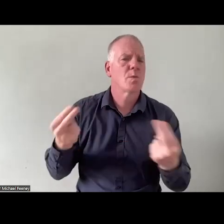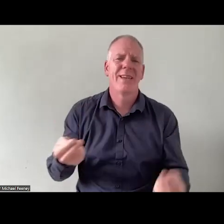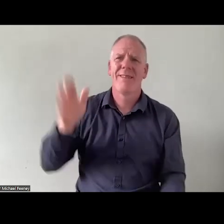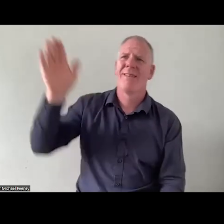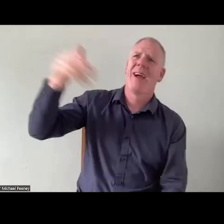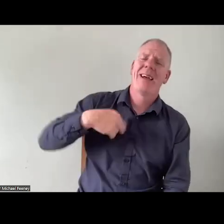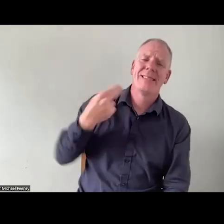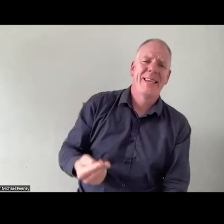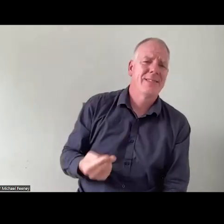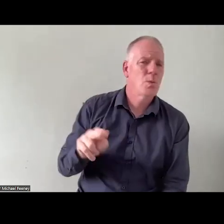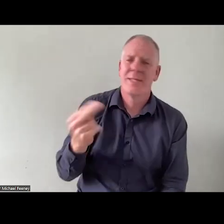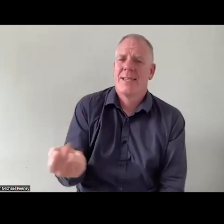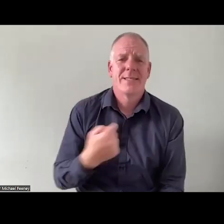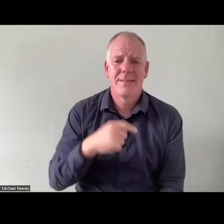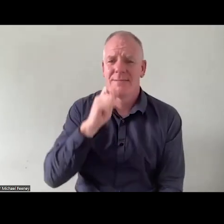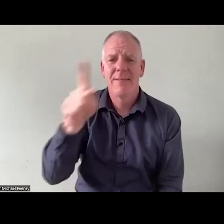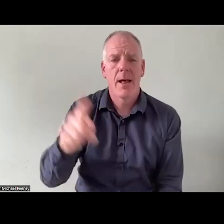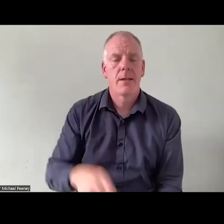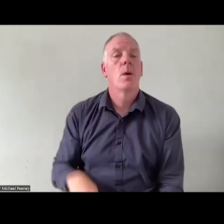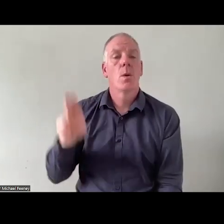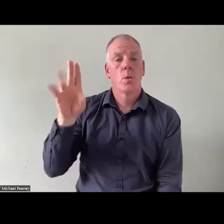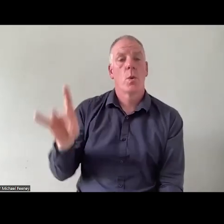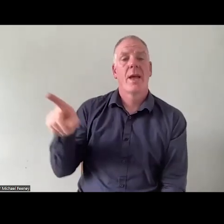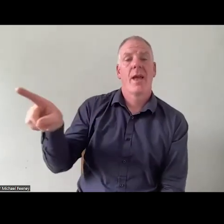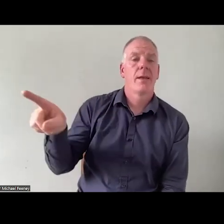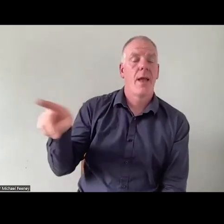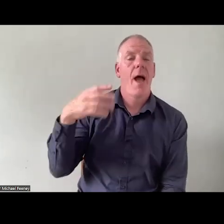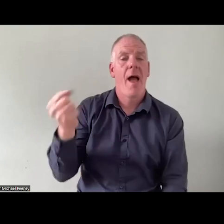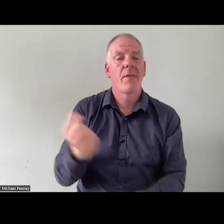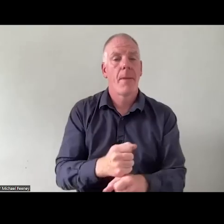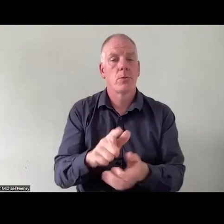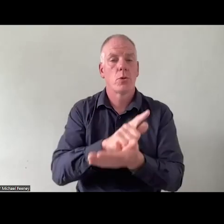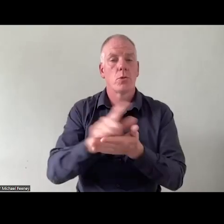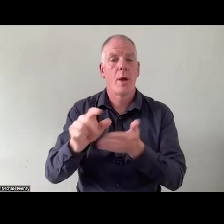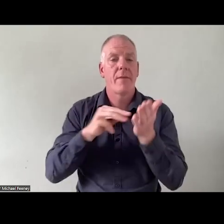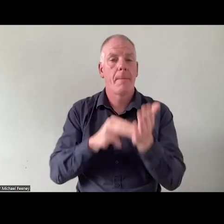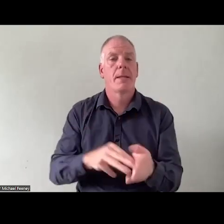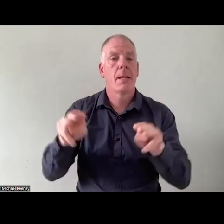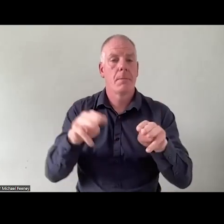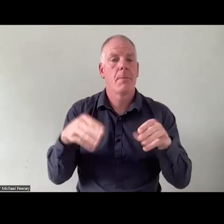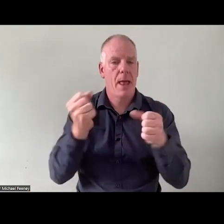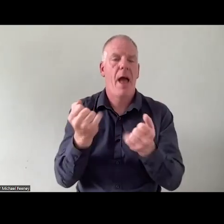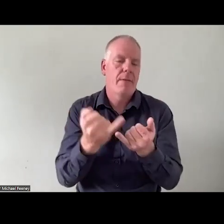Now, in the UK, there's probably about 12 million people that have some kind of hearing loss.